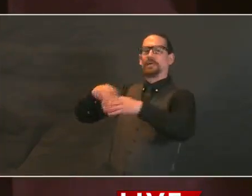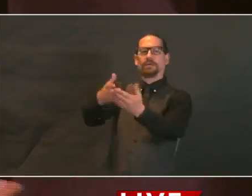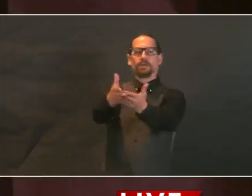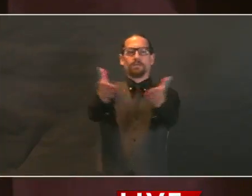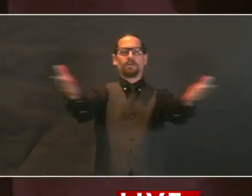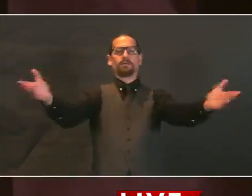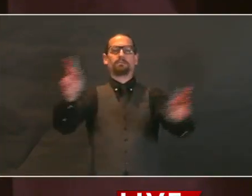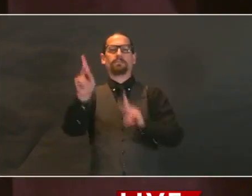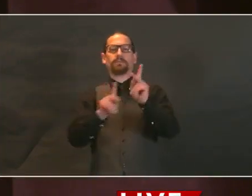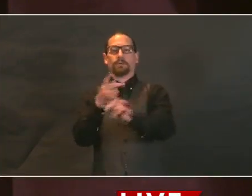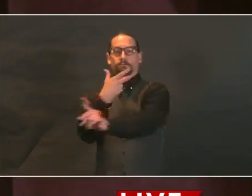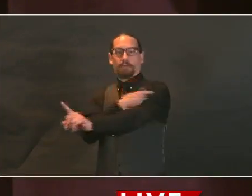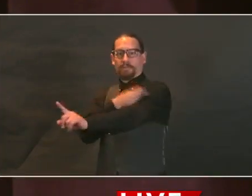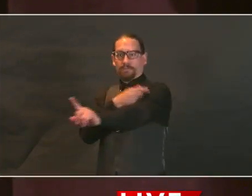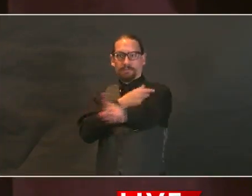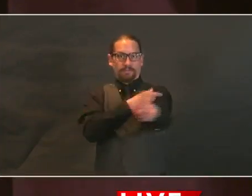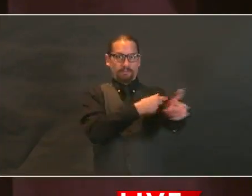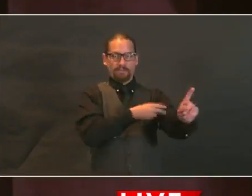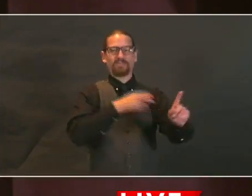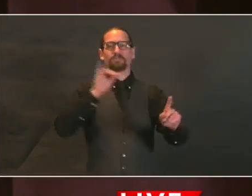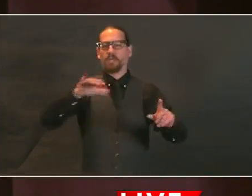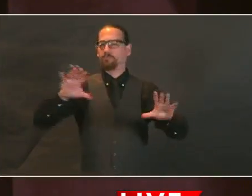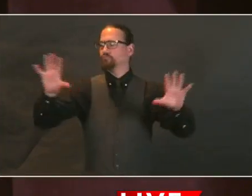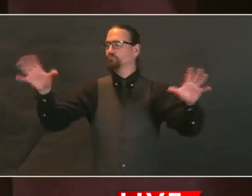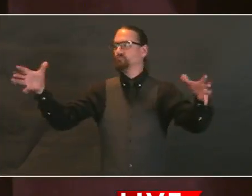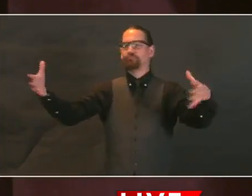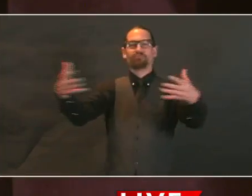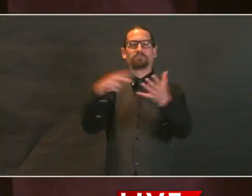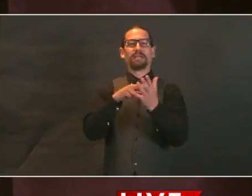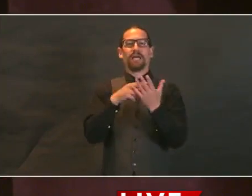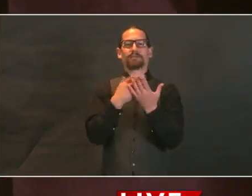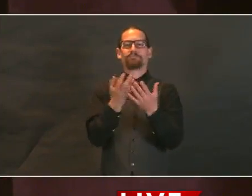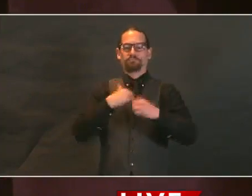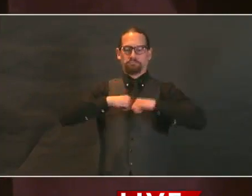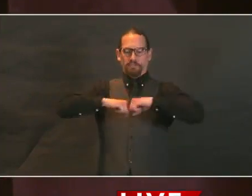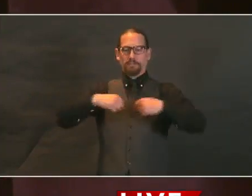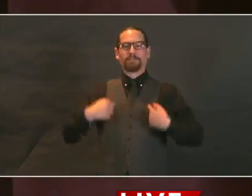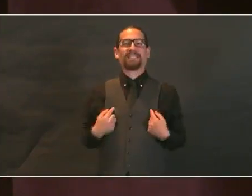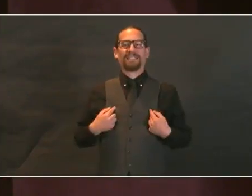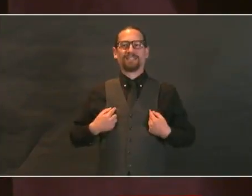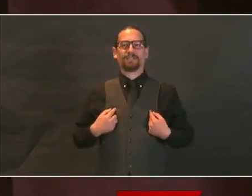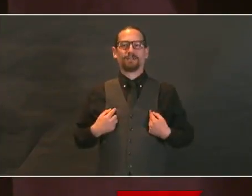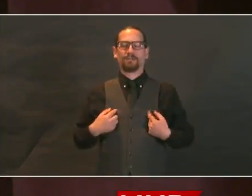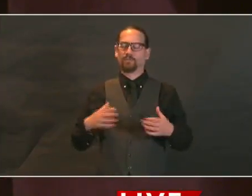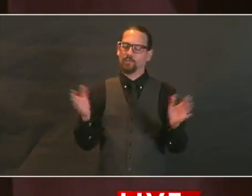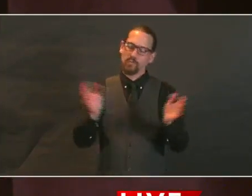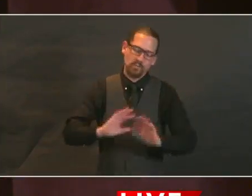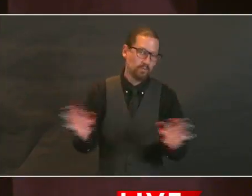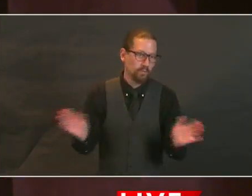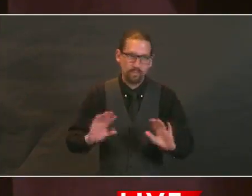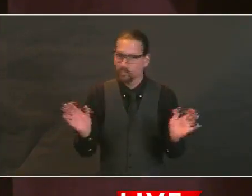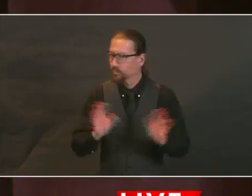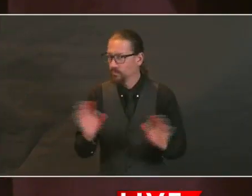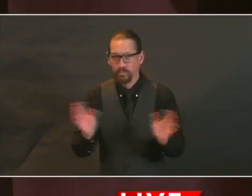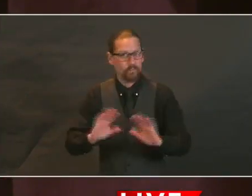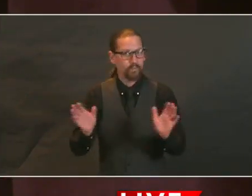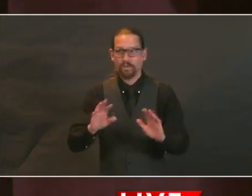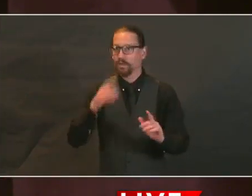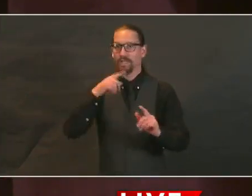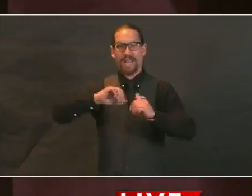CAN'T WAIT FOR A NEW UNITY COME TO YOU. IT'S NOT JUST GOING TO HAPPEN FROM THE PEOPLE AROUND YOU THE WAY TO